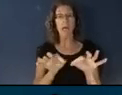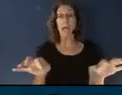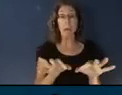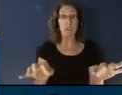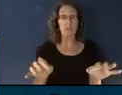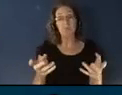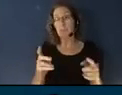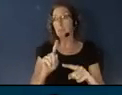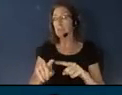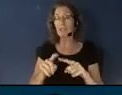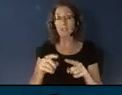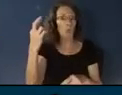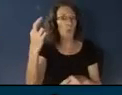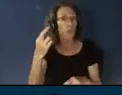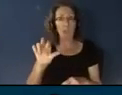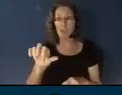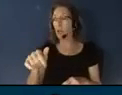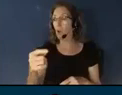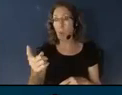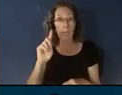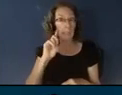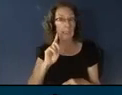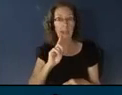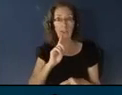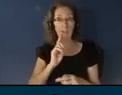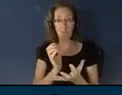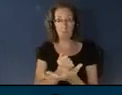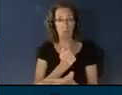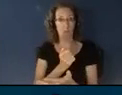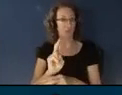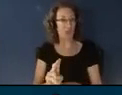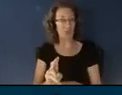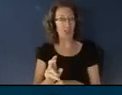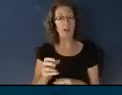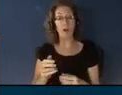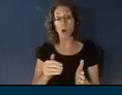reasons it's not just people who are necessarily deaf using captions. So a lot of times you know